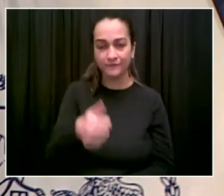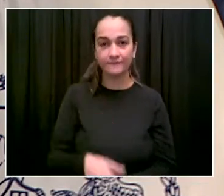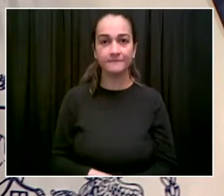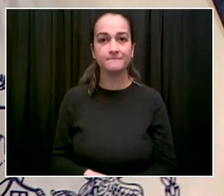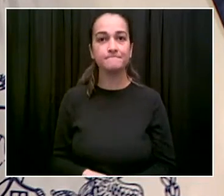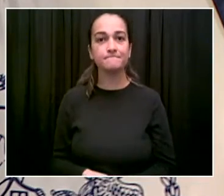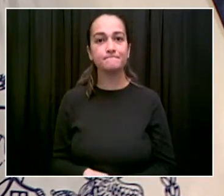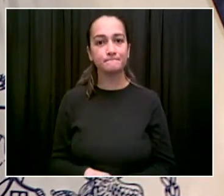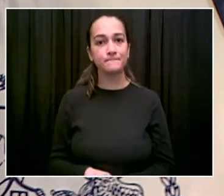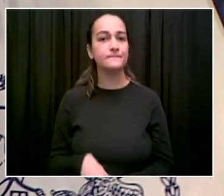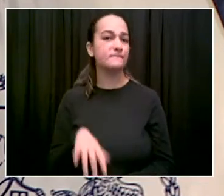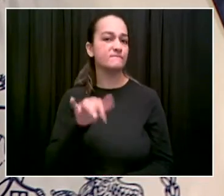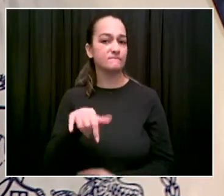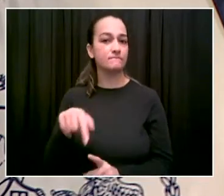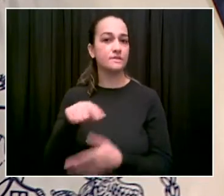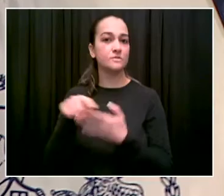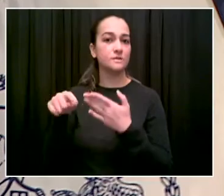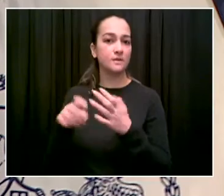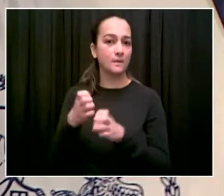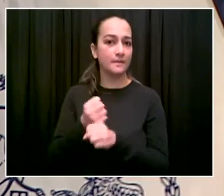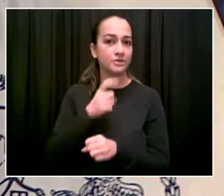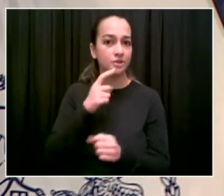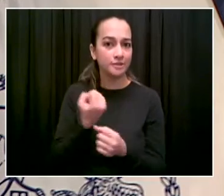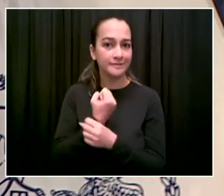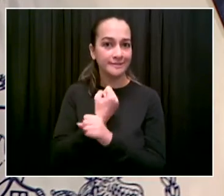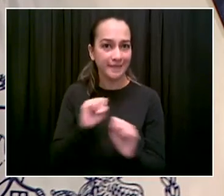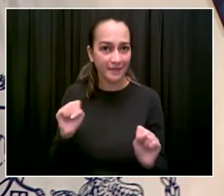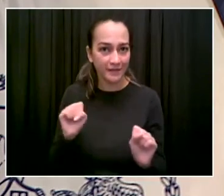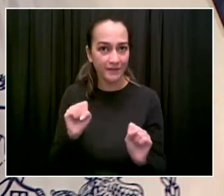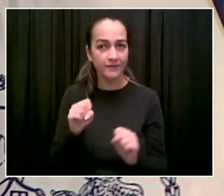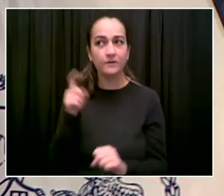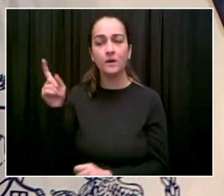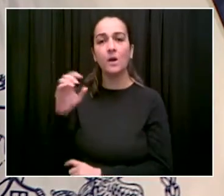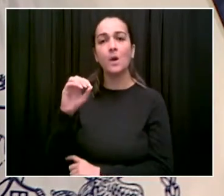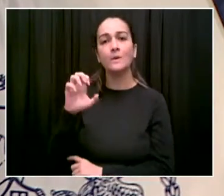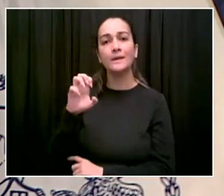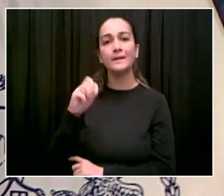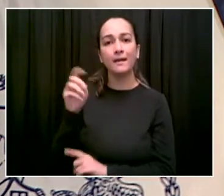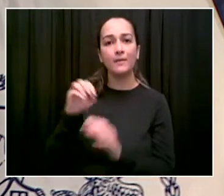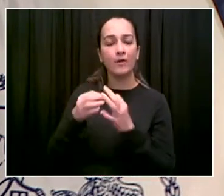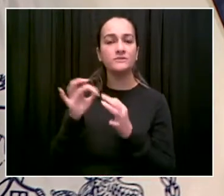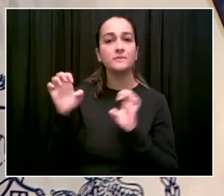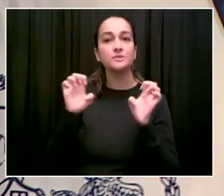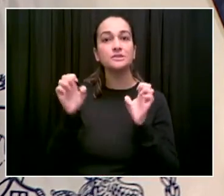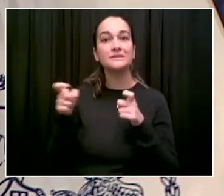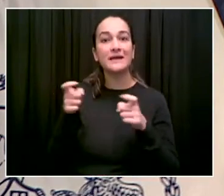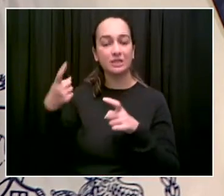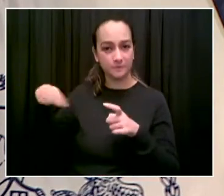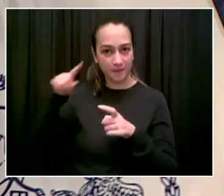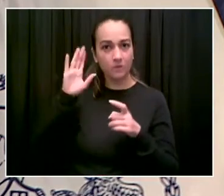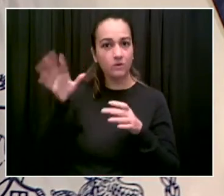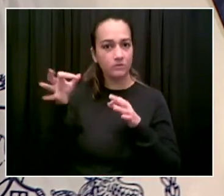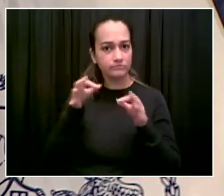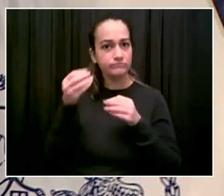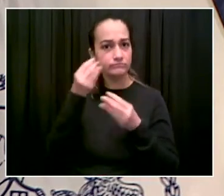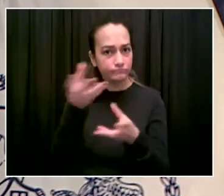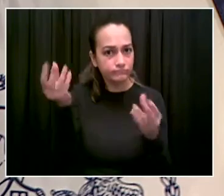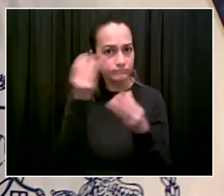COULD BE DANROGEUS. BE CAUTIOUS AND